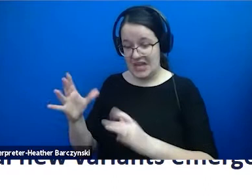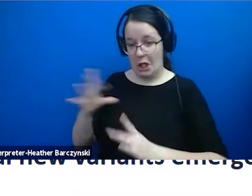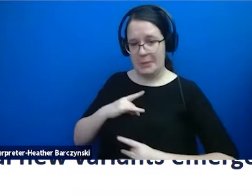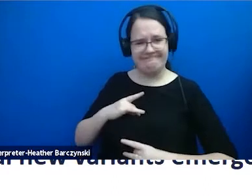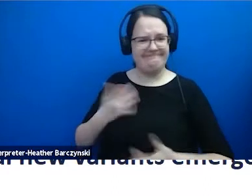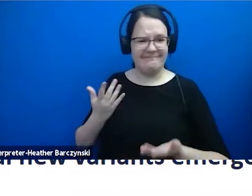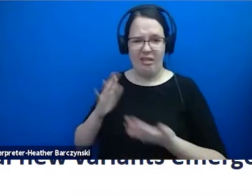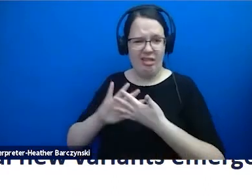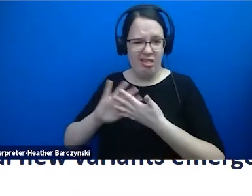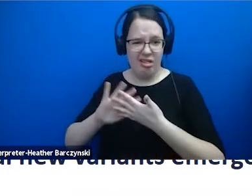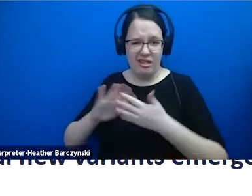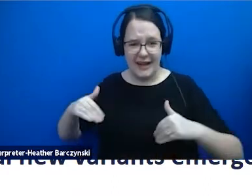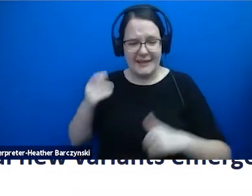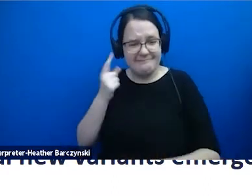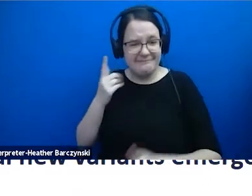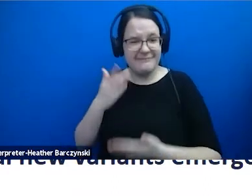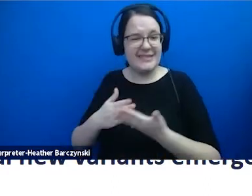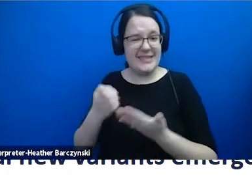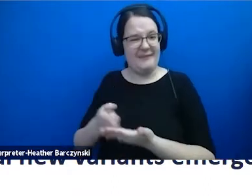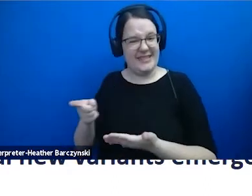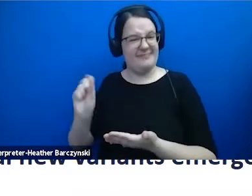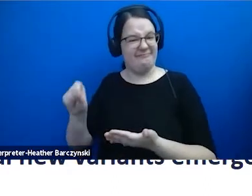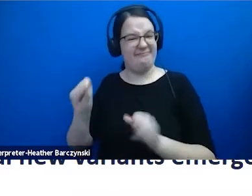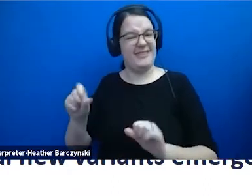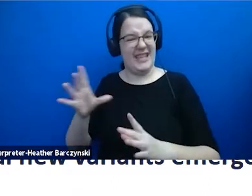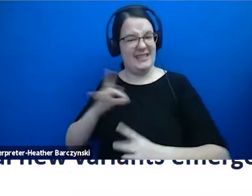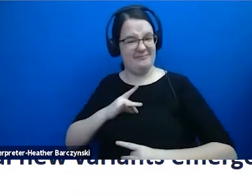there's evidence that it does and it can escape from several of the monoclonal